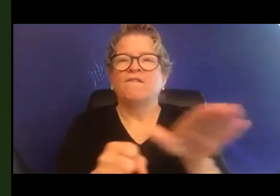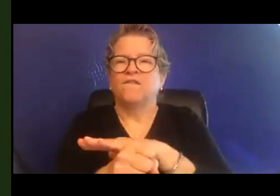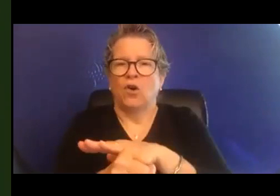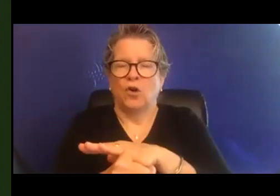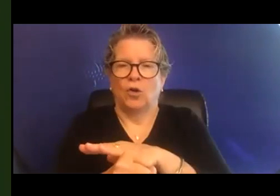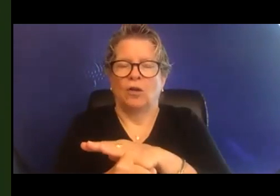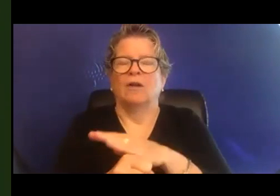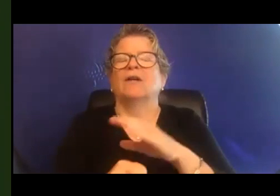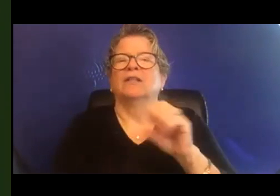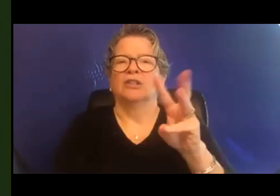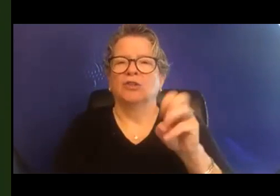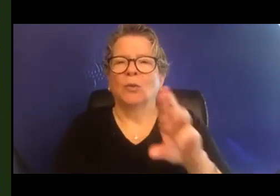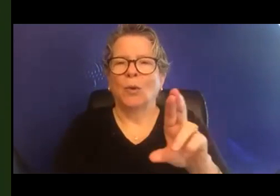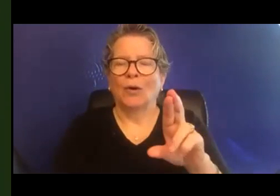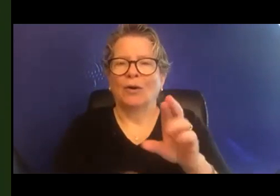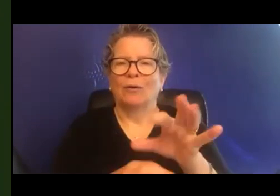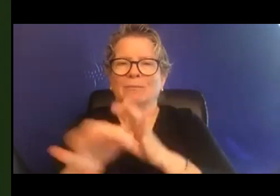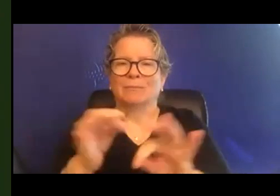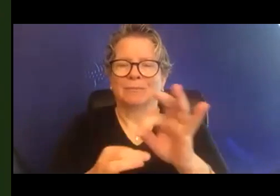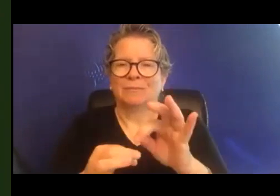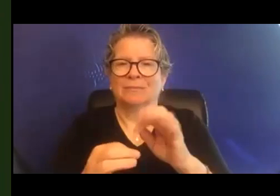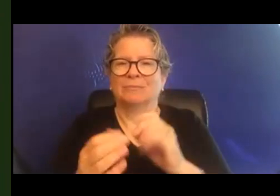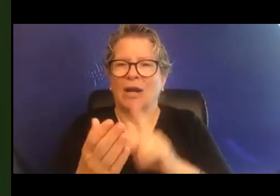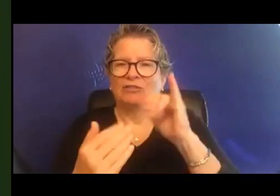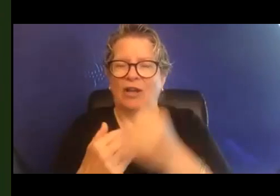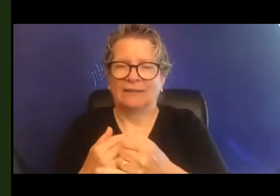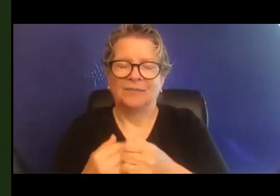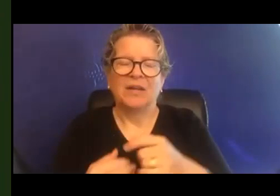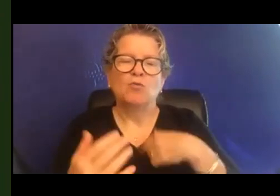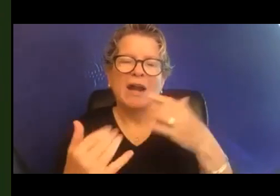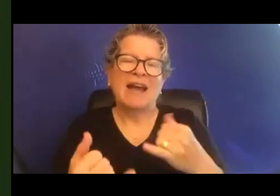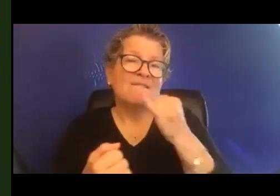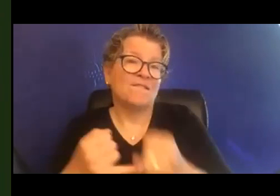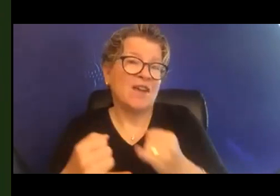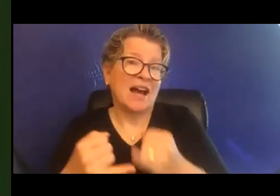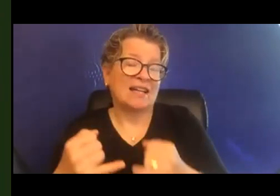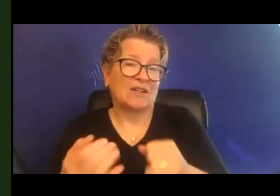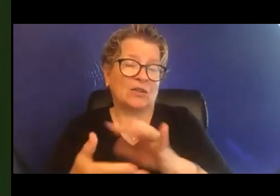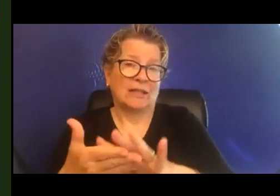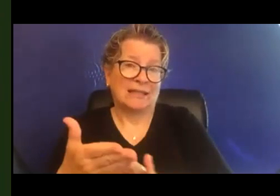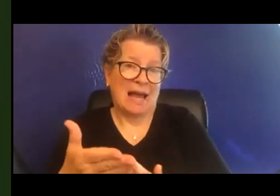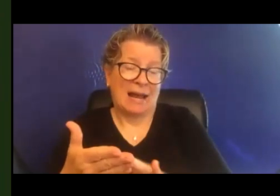grade project, we are currently in final design at a stage we call 60 percent design right here.